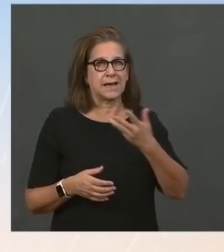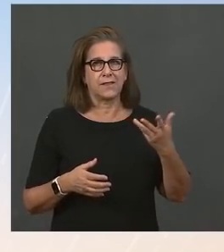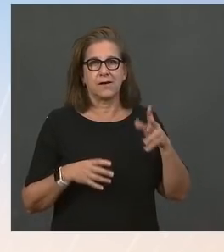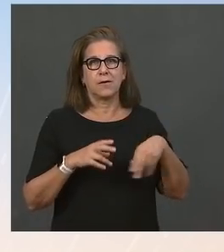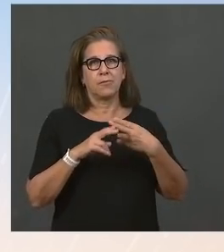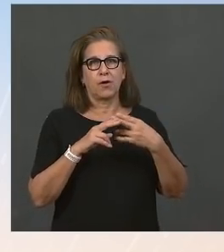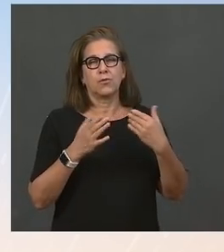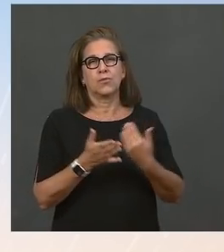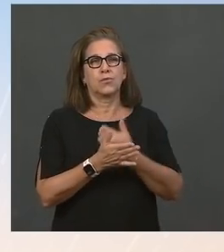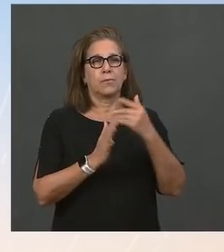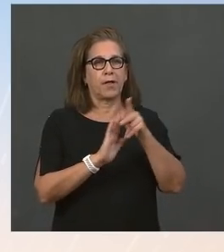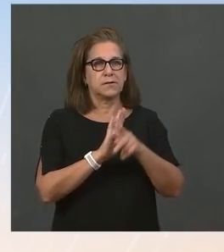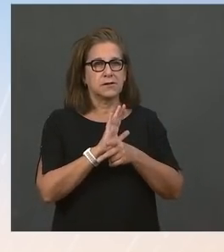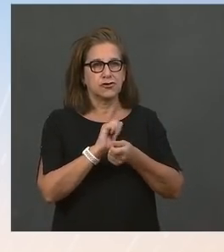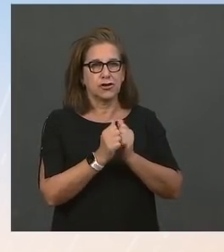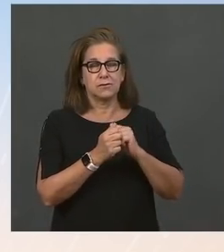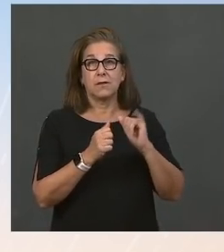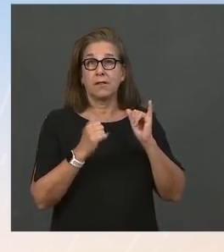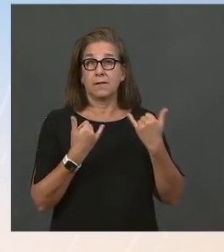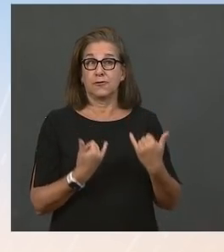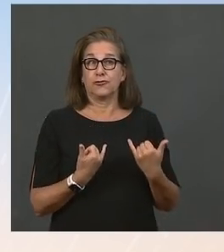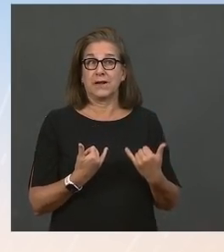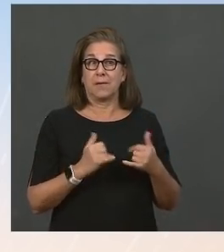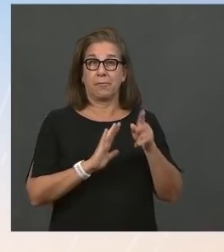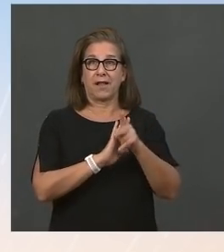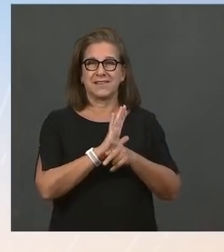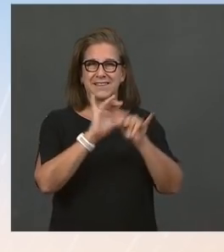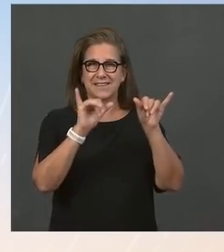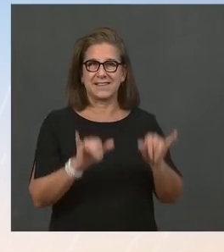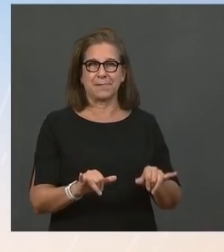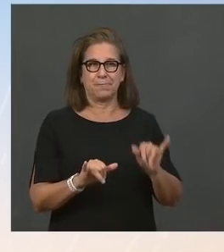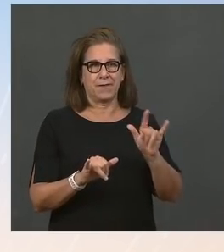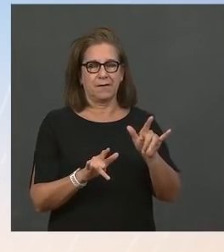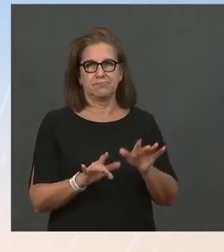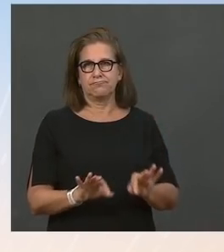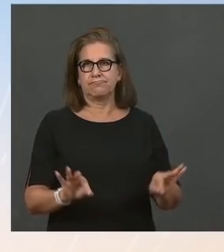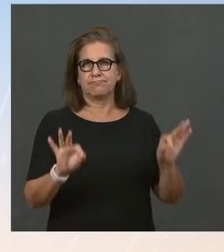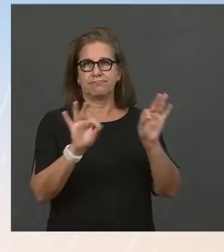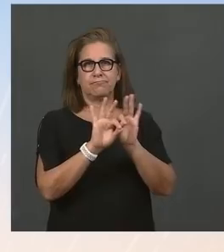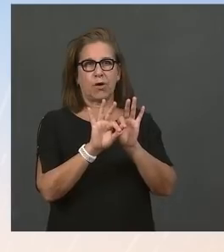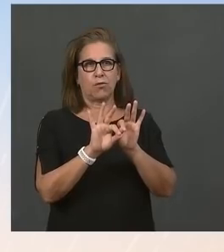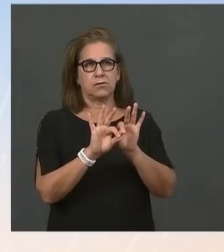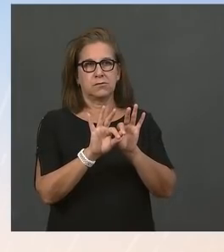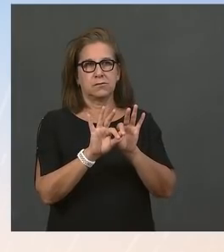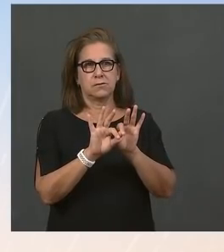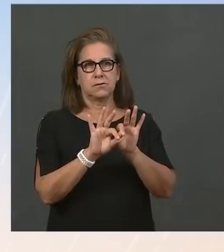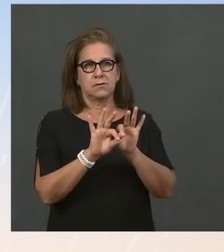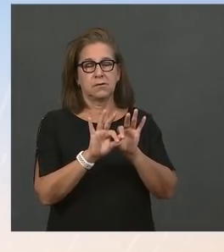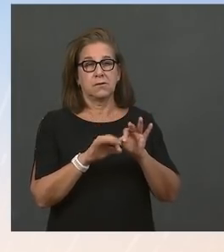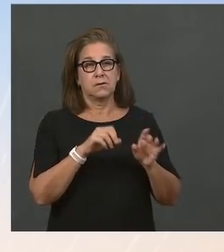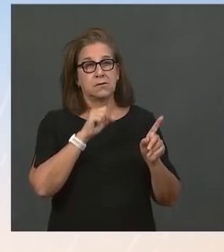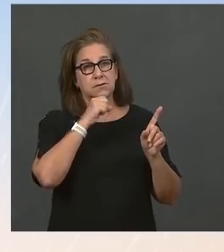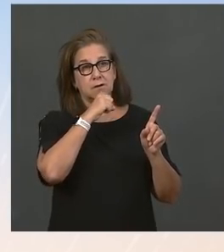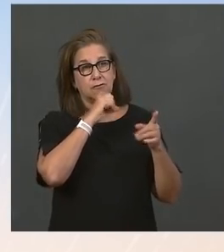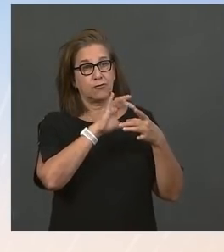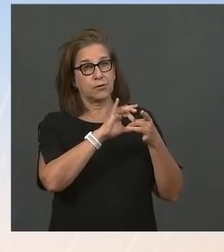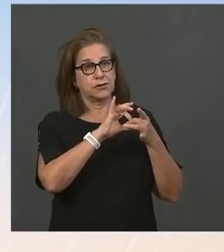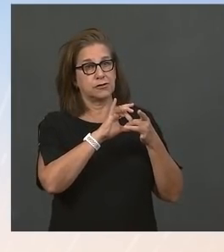which I think is the most important point here. And we are guided by the Taiwan Relations Act, and I just outlined what some of those principles are,